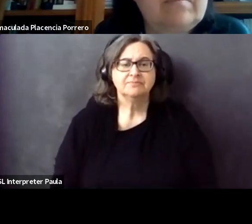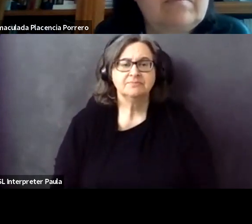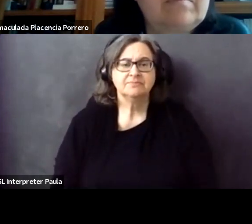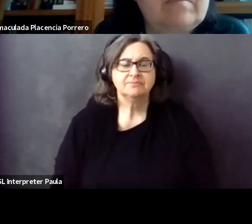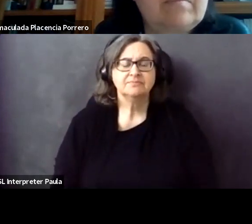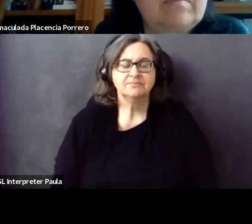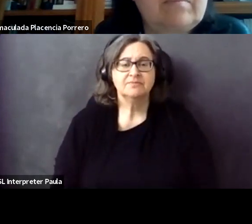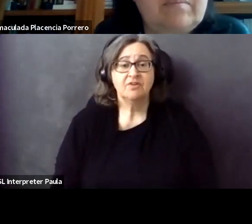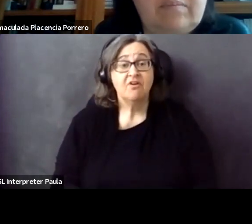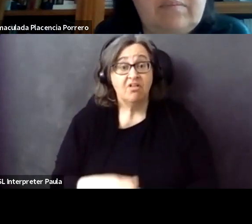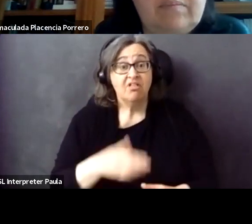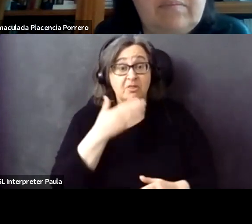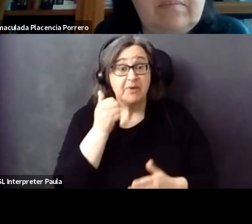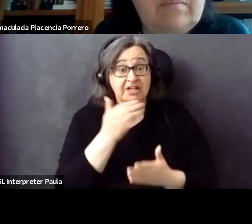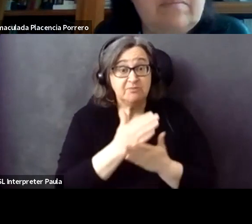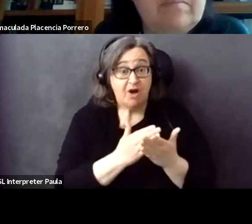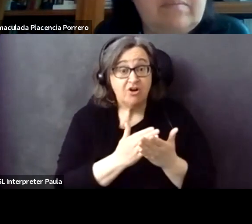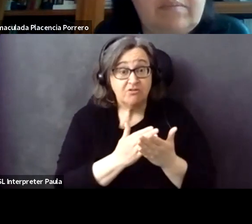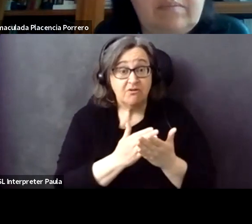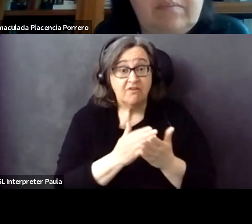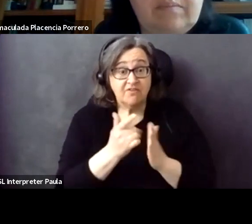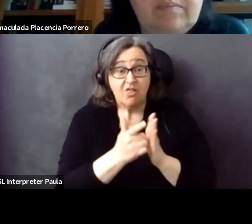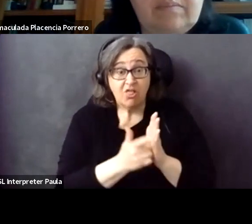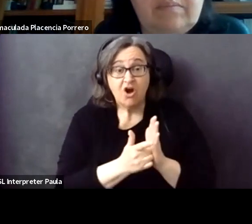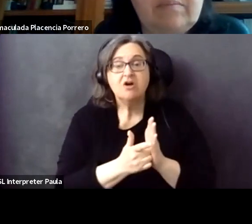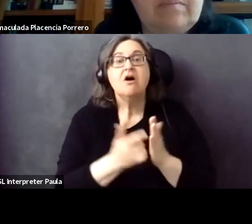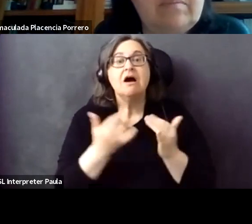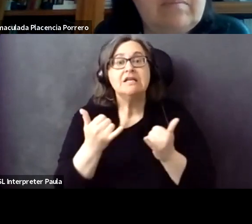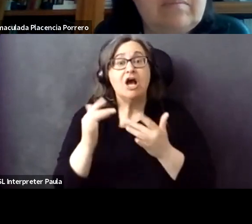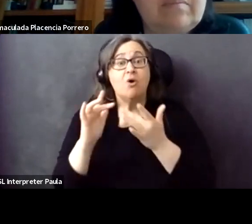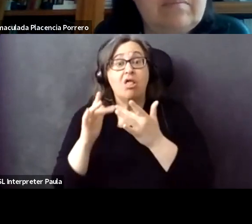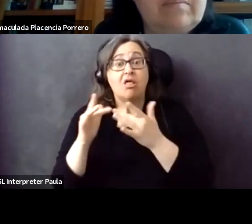accessibility problem. And I